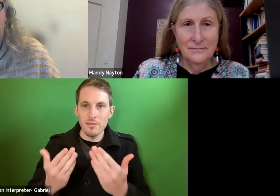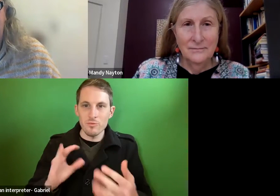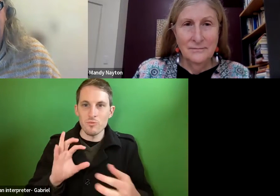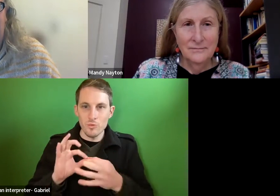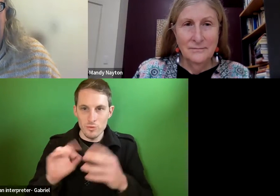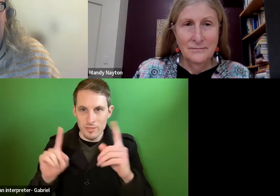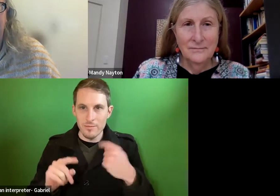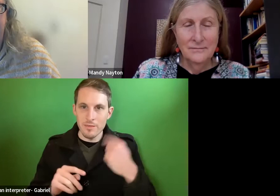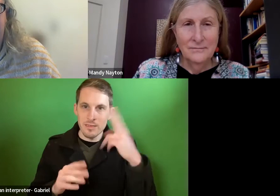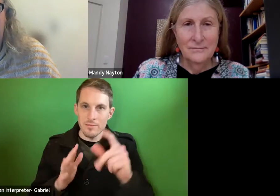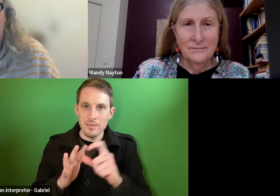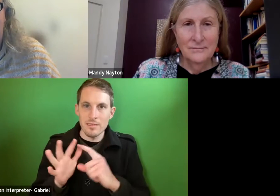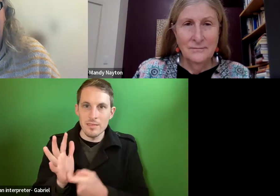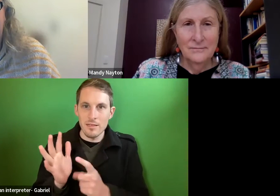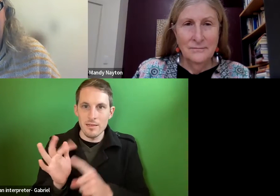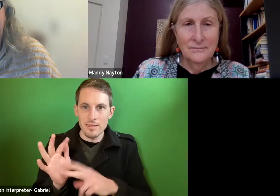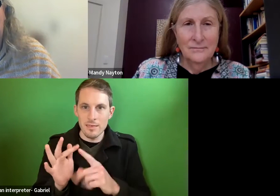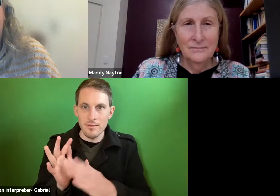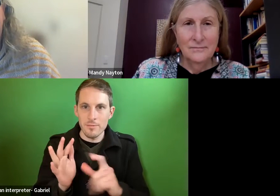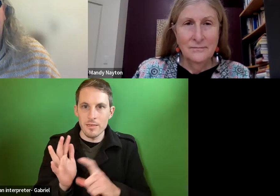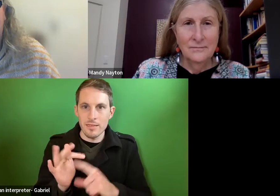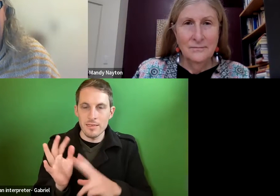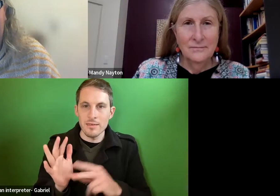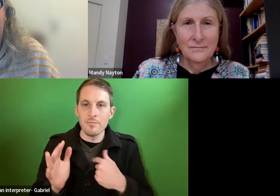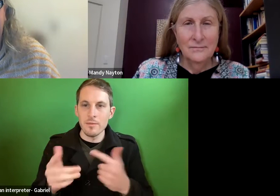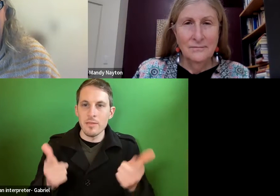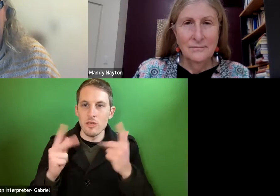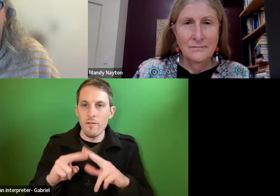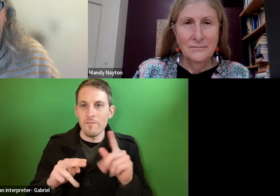I'm Darlene McLennan and I'm the manager of the Australian Disability Clearing House and Education